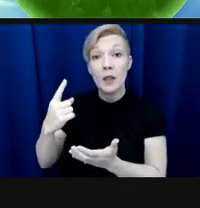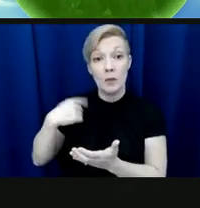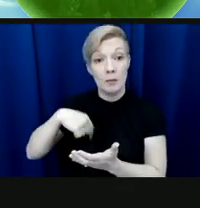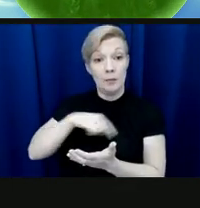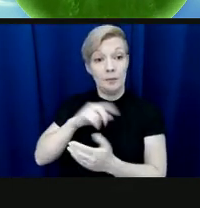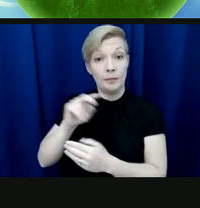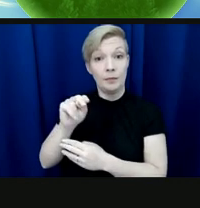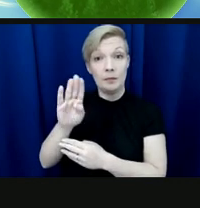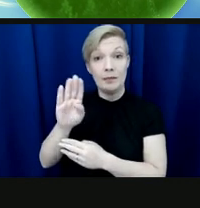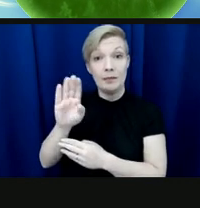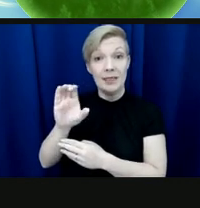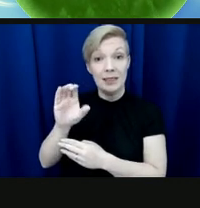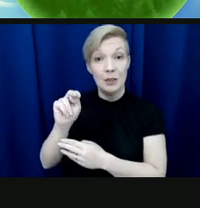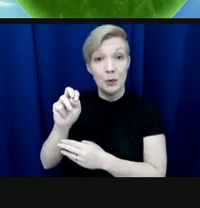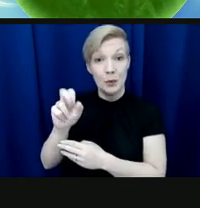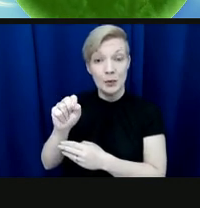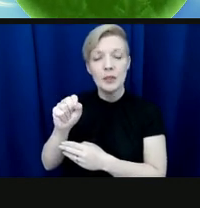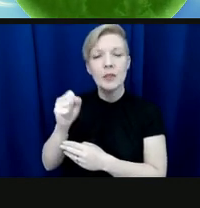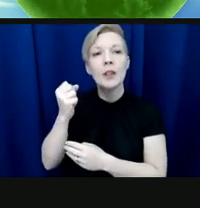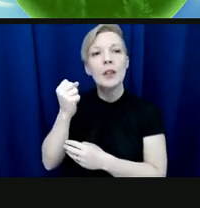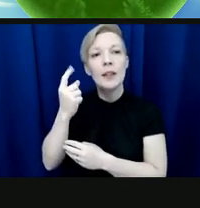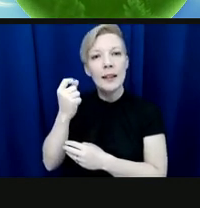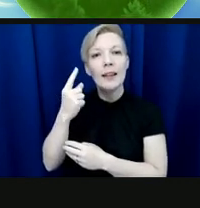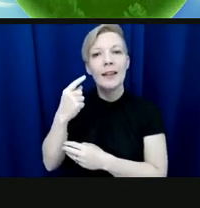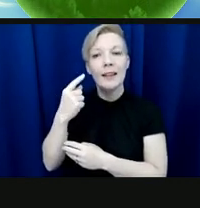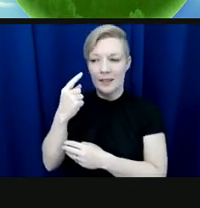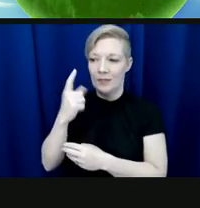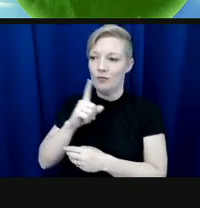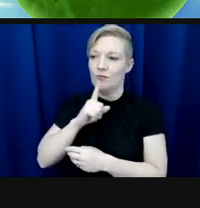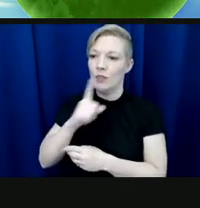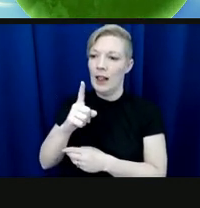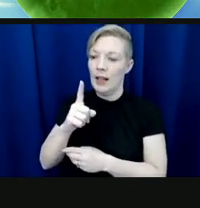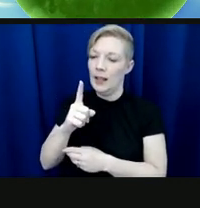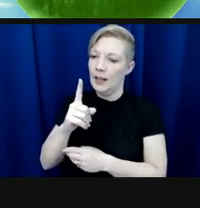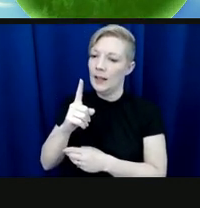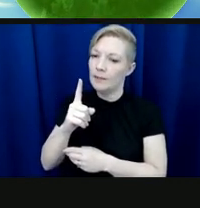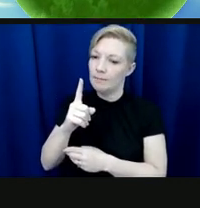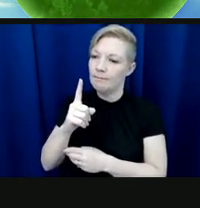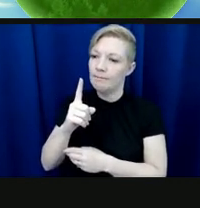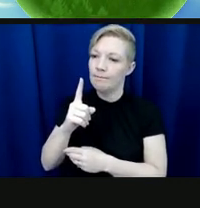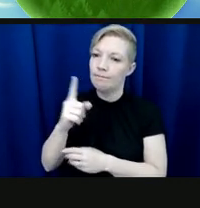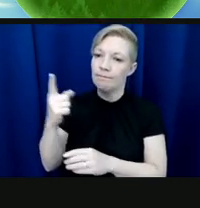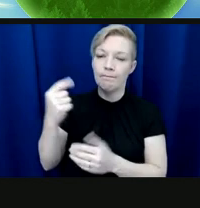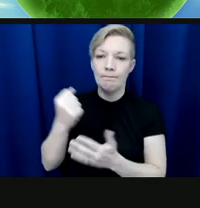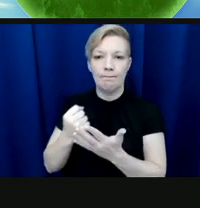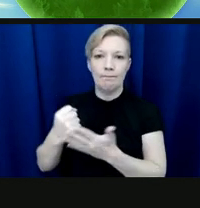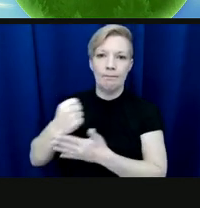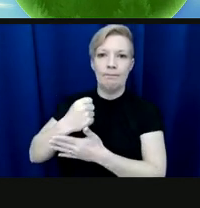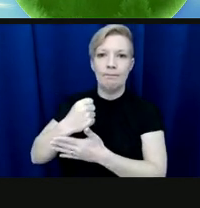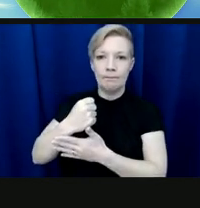have been really, I think, at the forefront of. I mean, our unit, our NBC News unit,